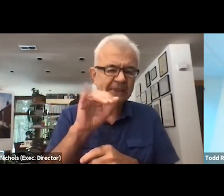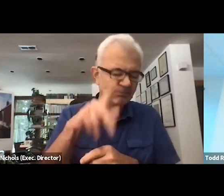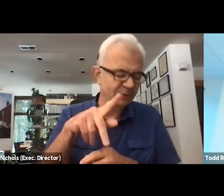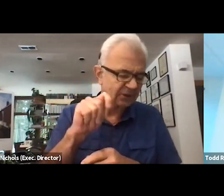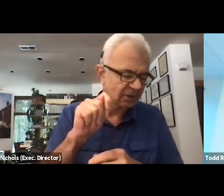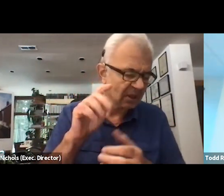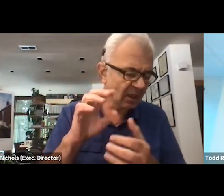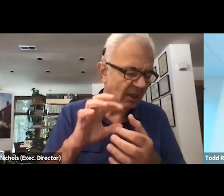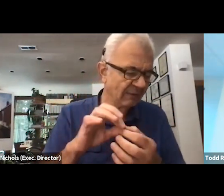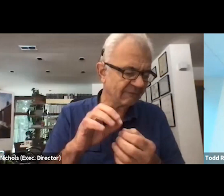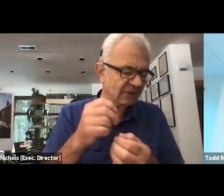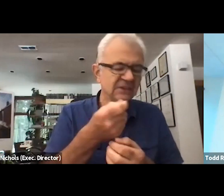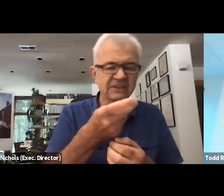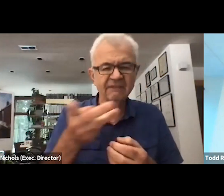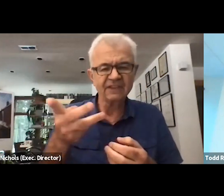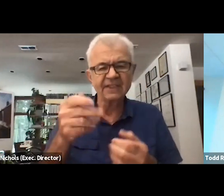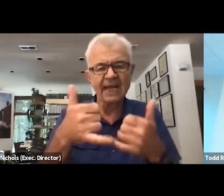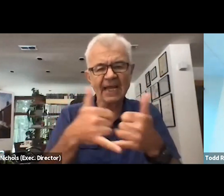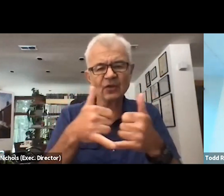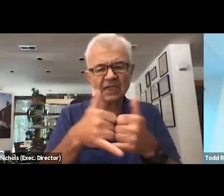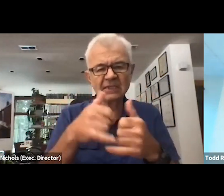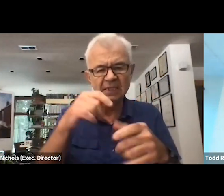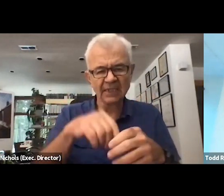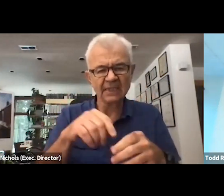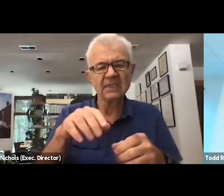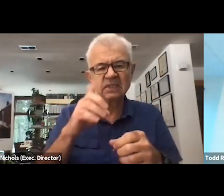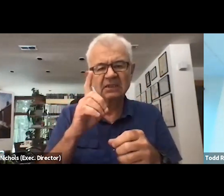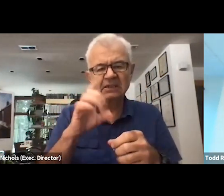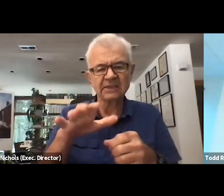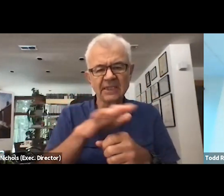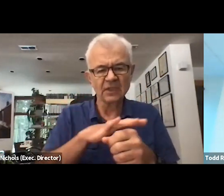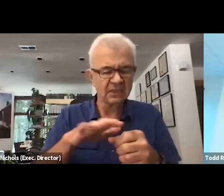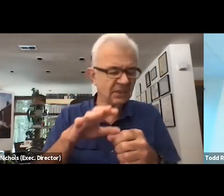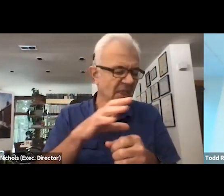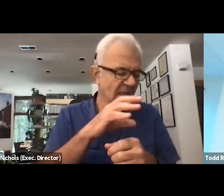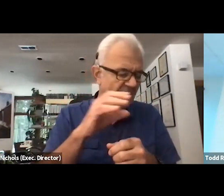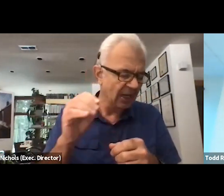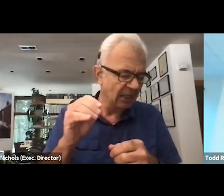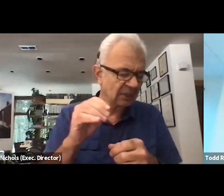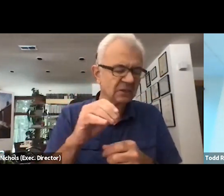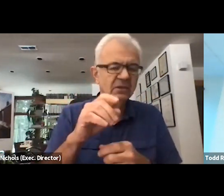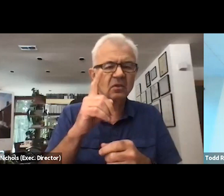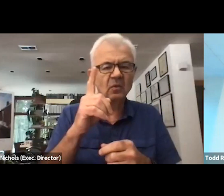He's the recipient of several awards, as I mentioned, and is known for his work in the